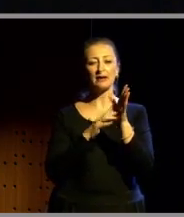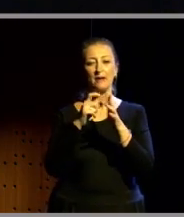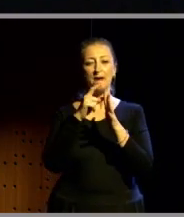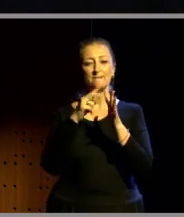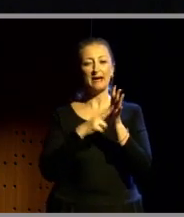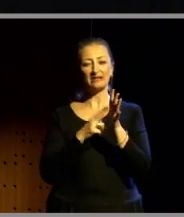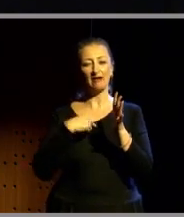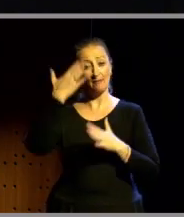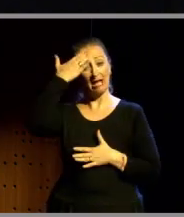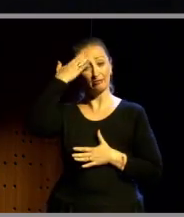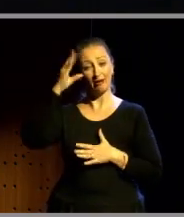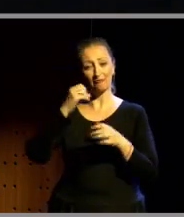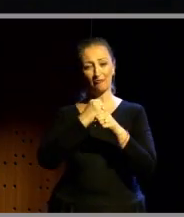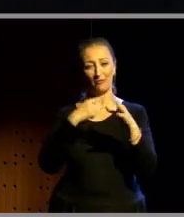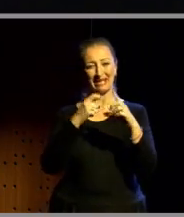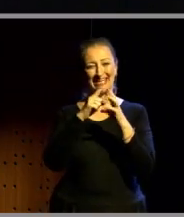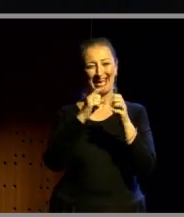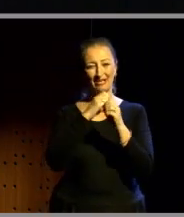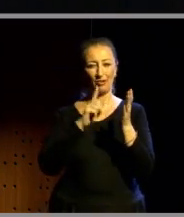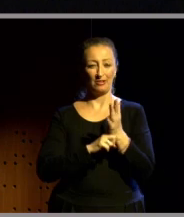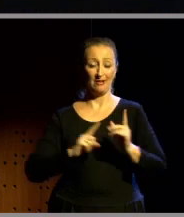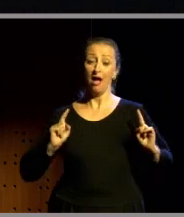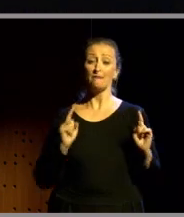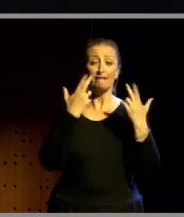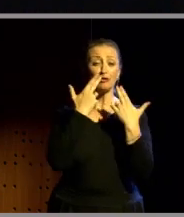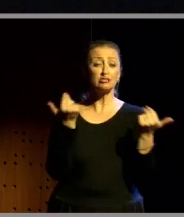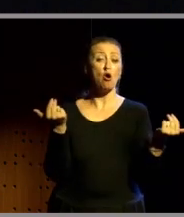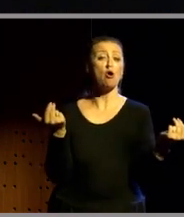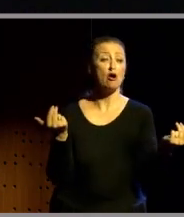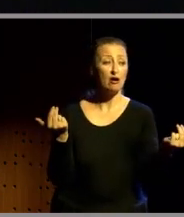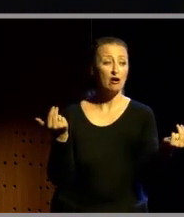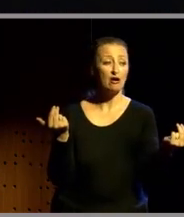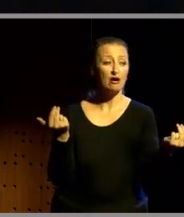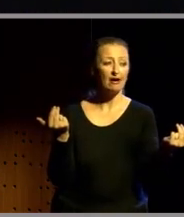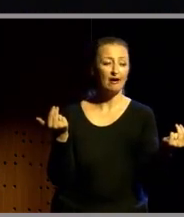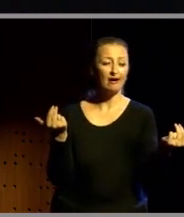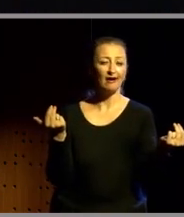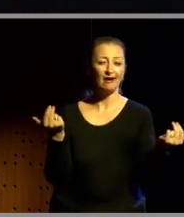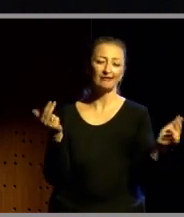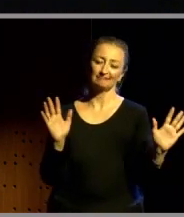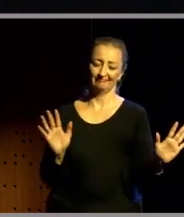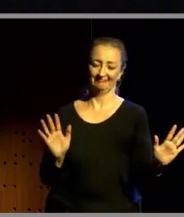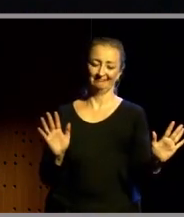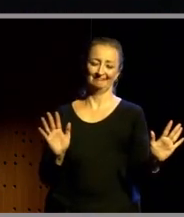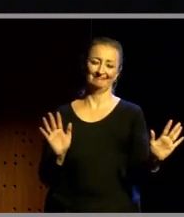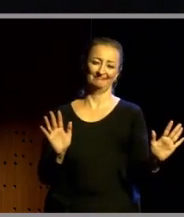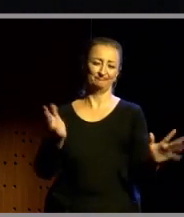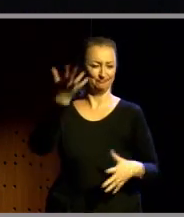For my first song... AUDIENCE: Nah. Distinguished guests, ladies and gentlemen,